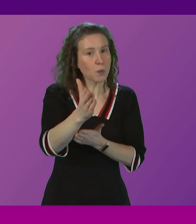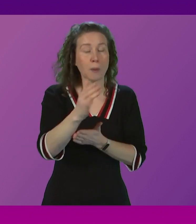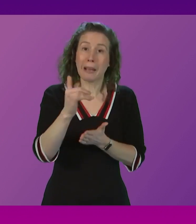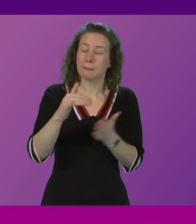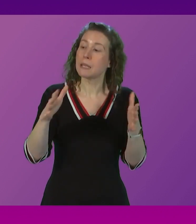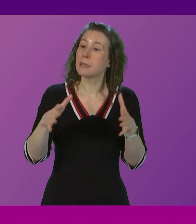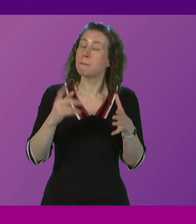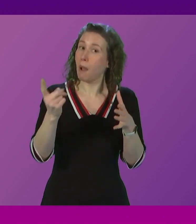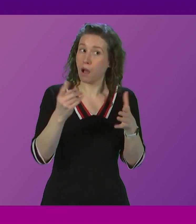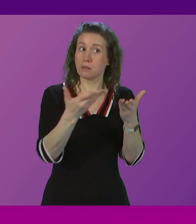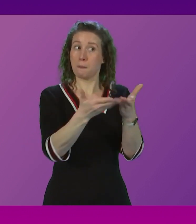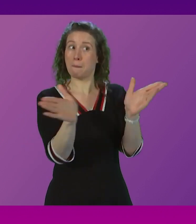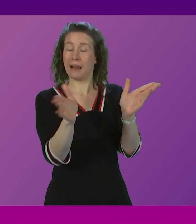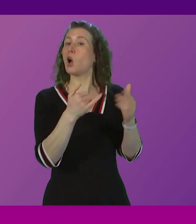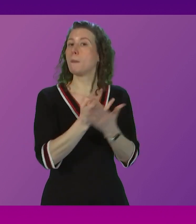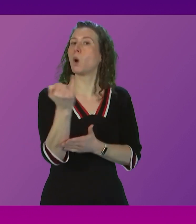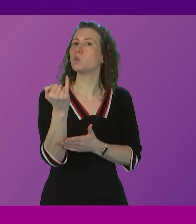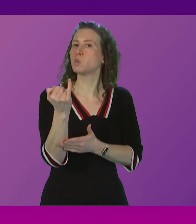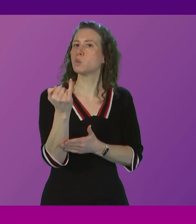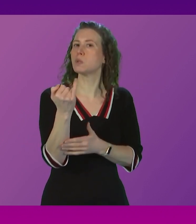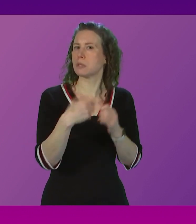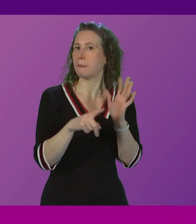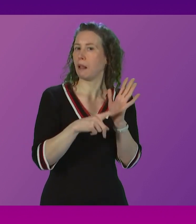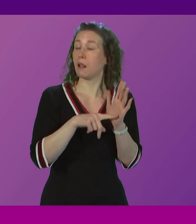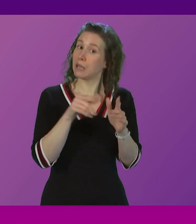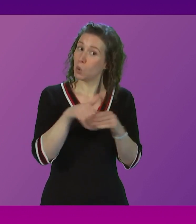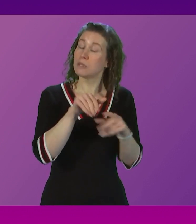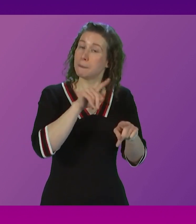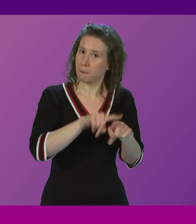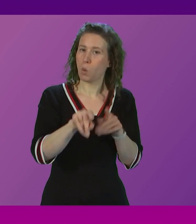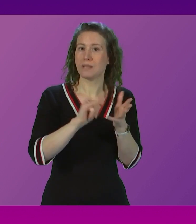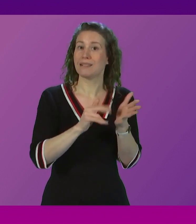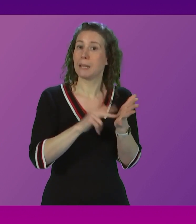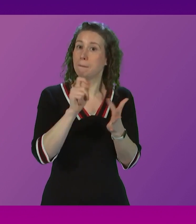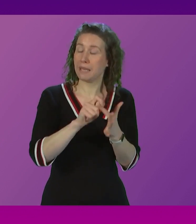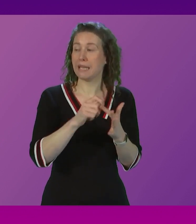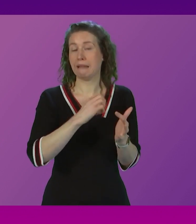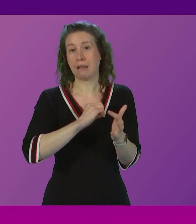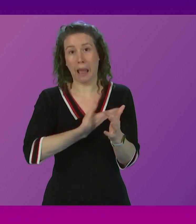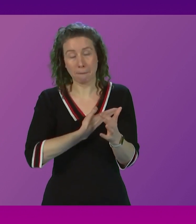of the public oppose the bill, including most SNP, Labour and Liberal Democrat voters.